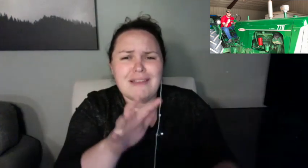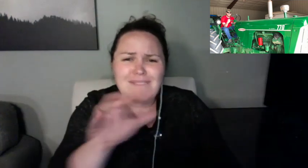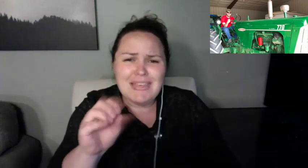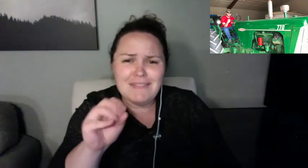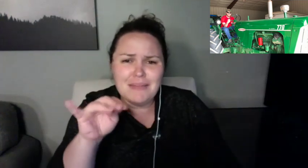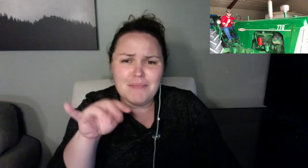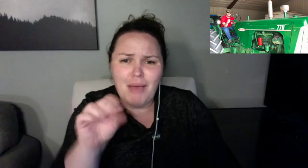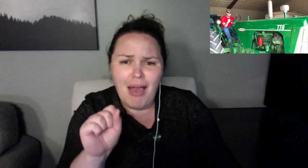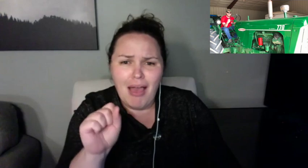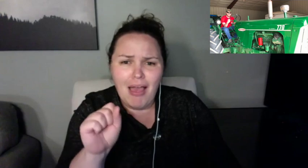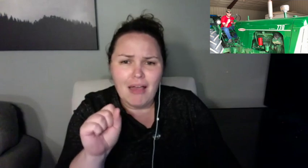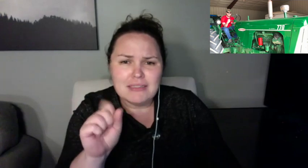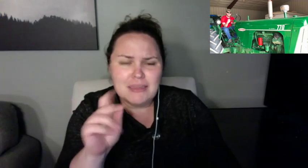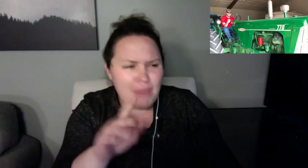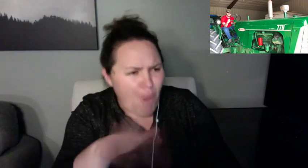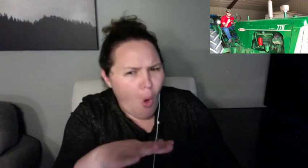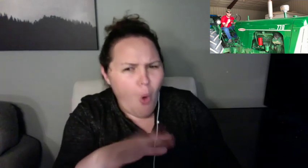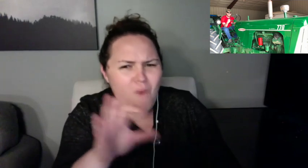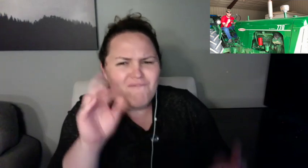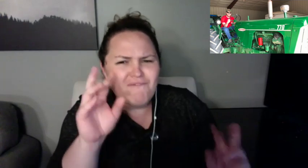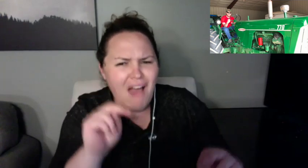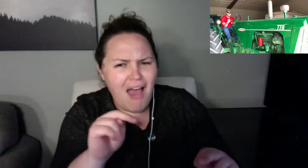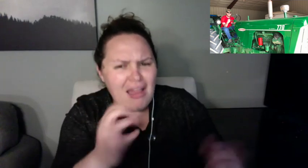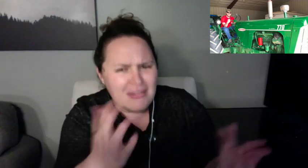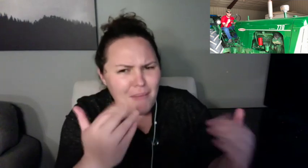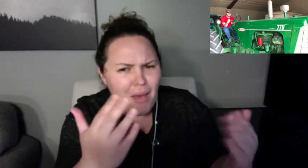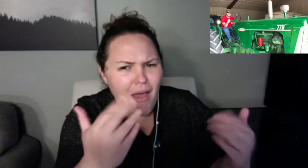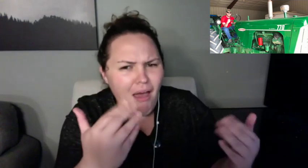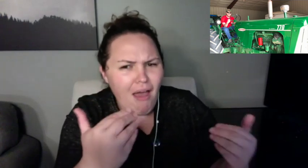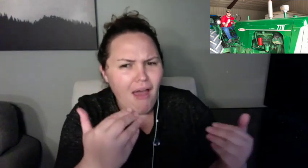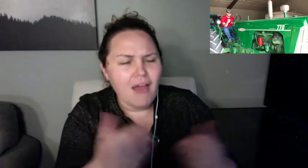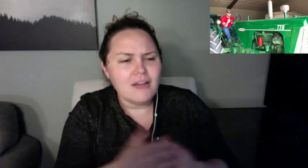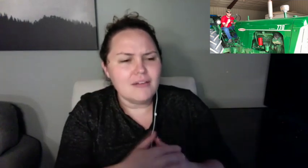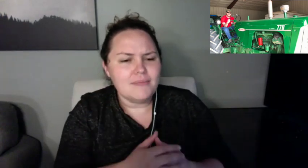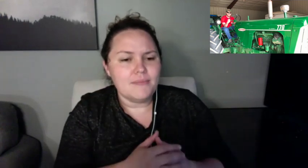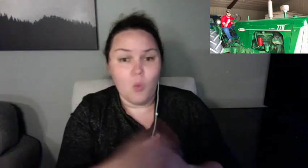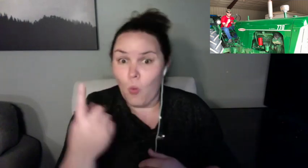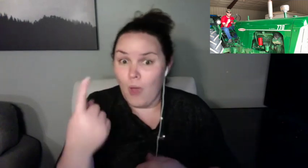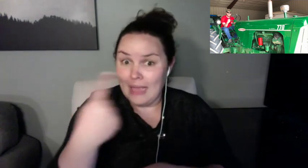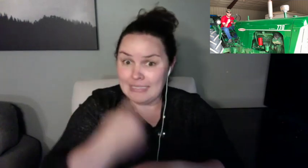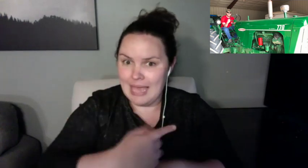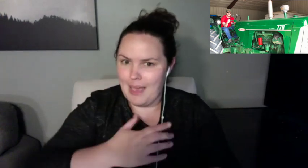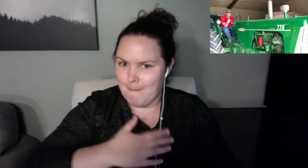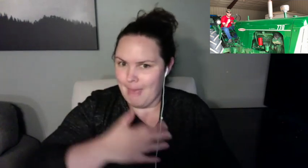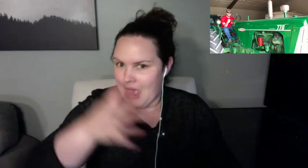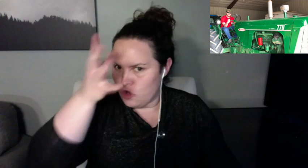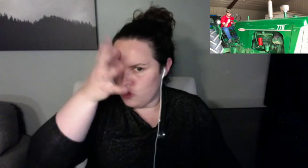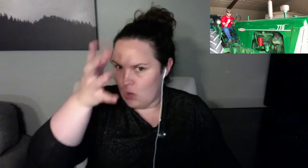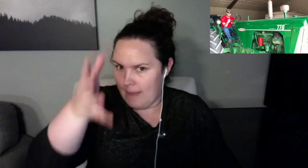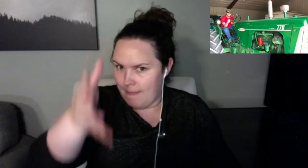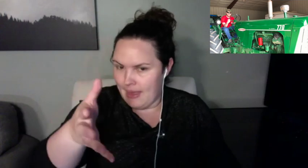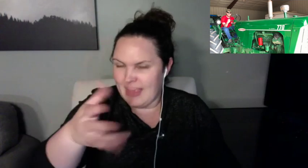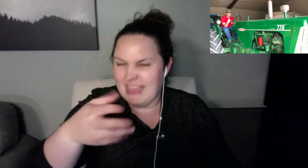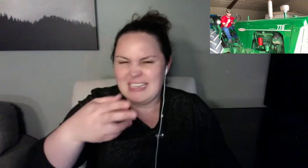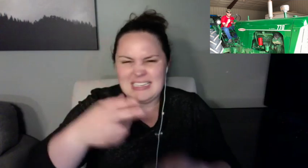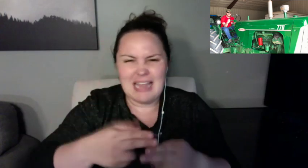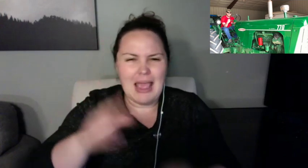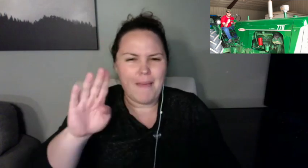how much fun they were. Well, one day grandpa, my grandpa Bill Juranek